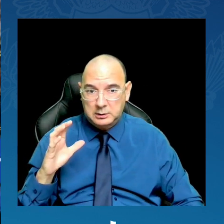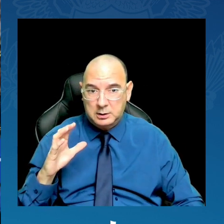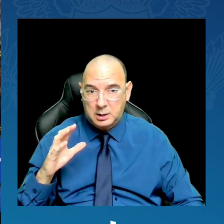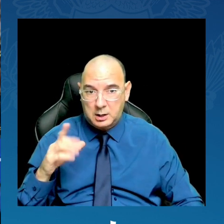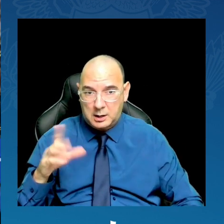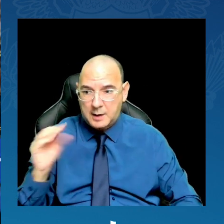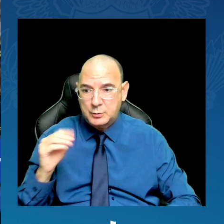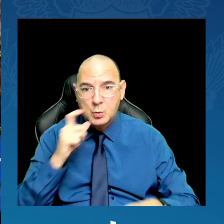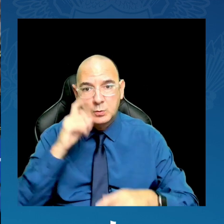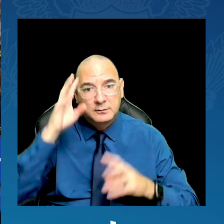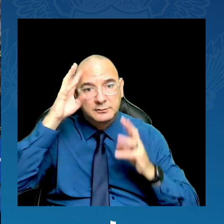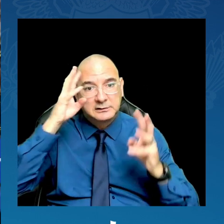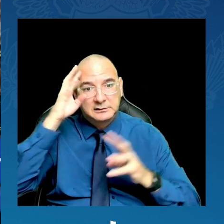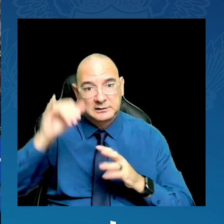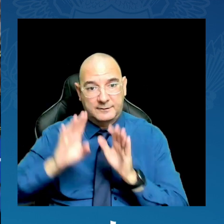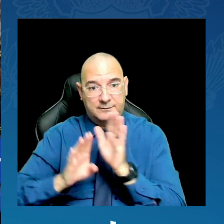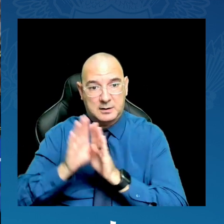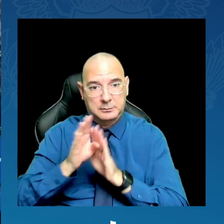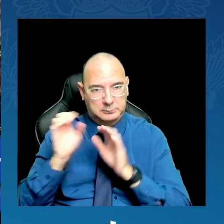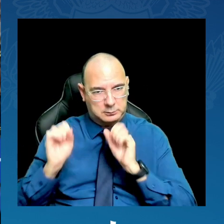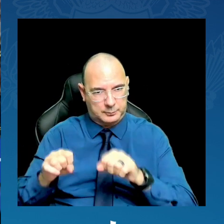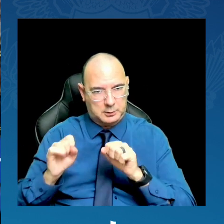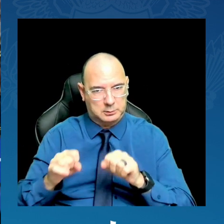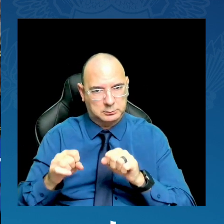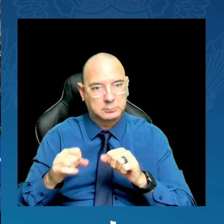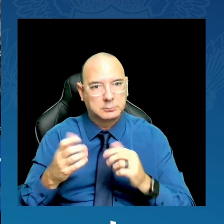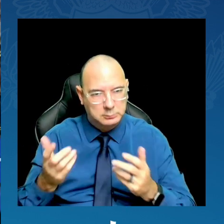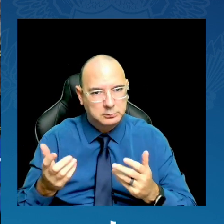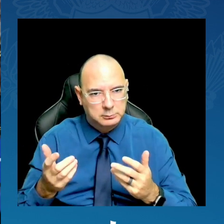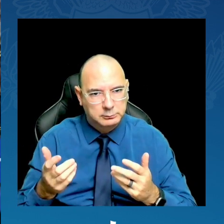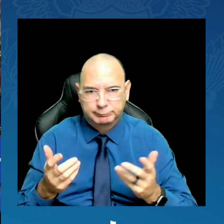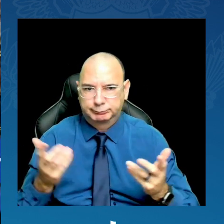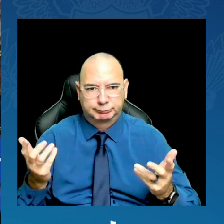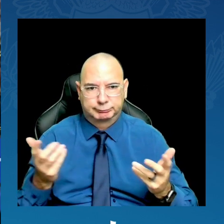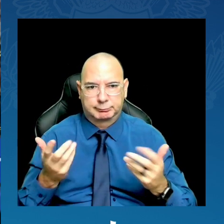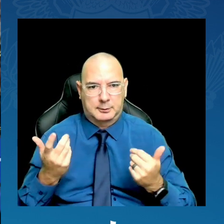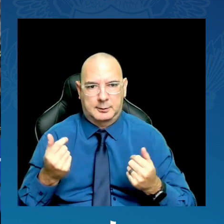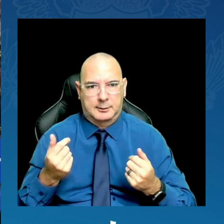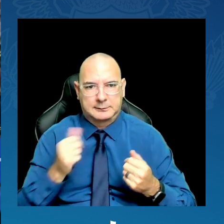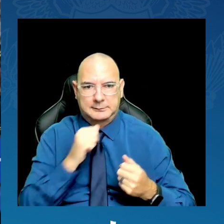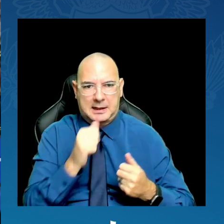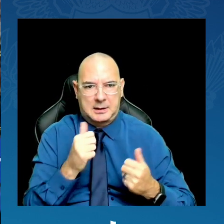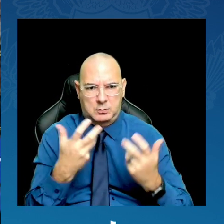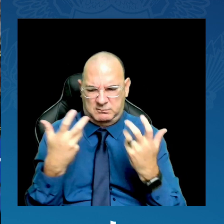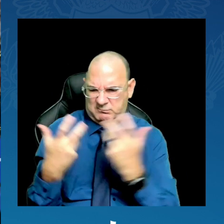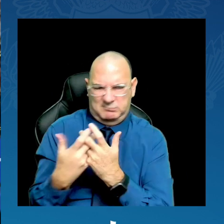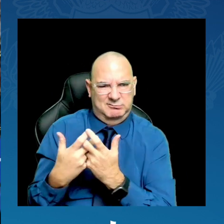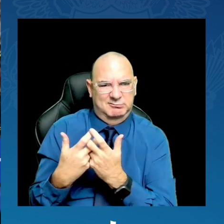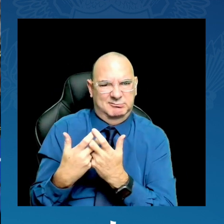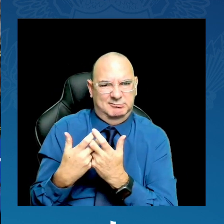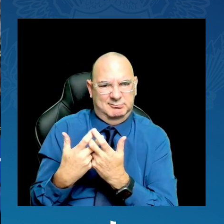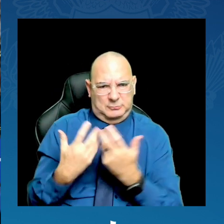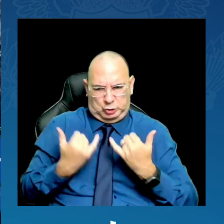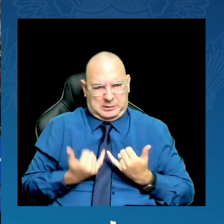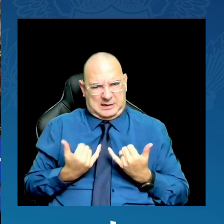don't fall squarely into any into existing regulations. The regulations that were written were written long